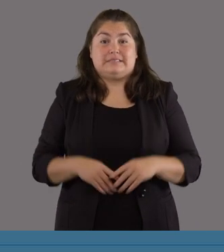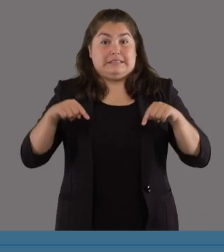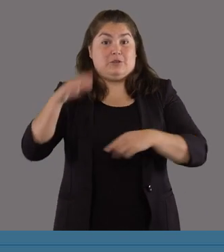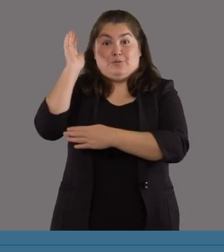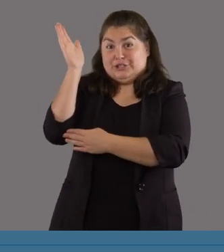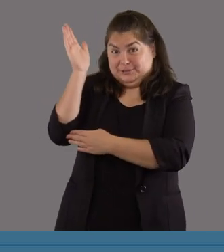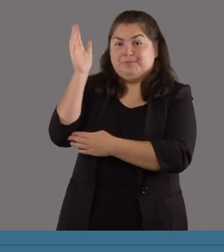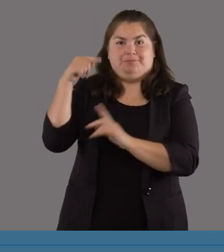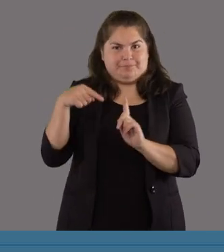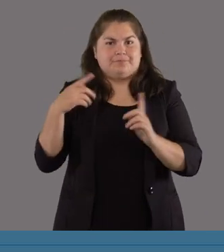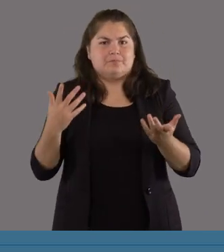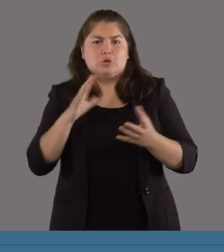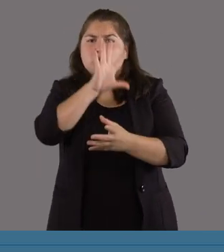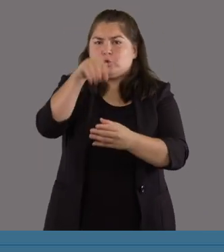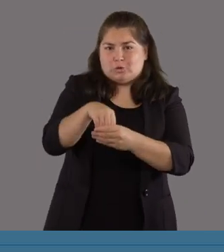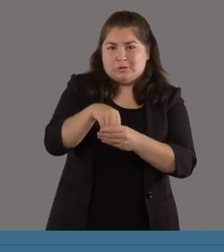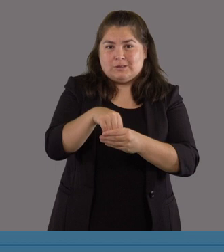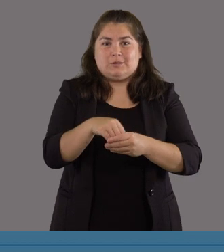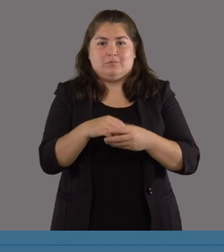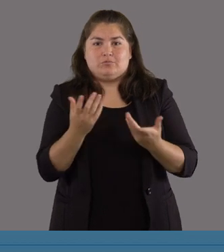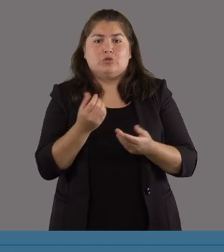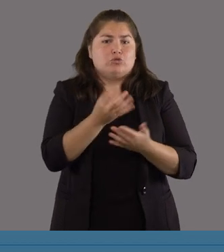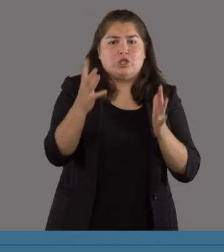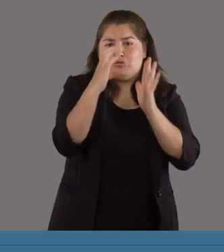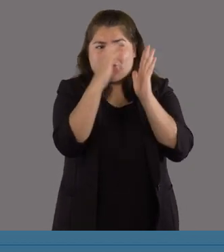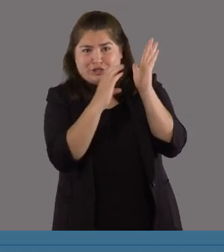This presentation includes several sections.